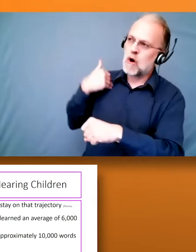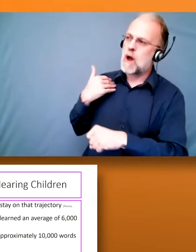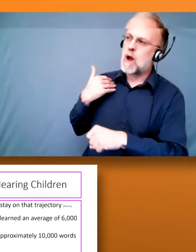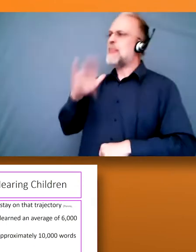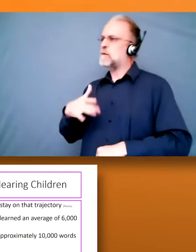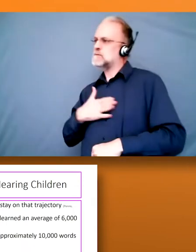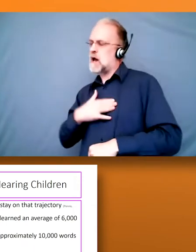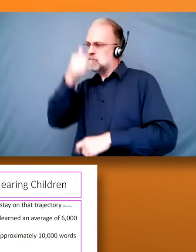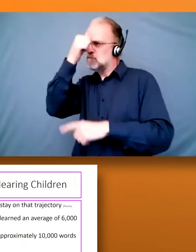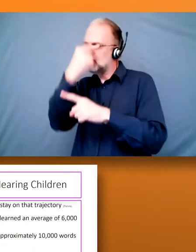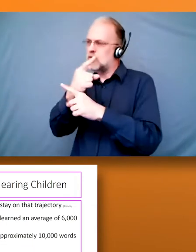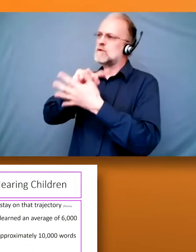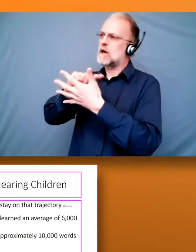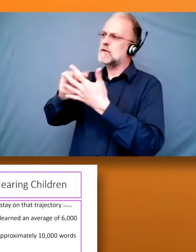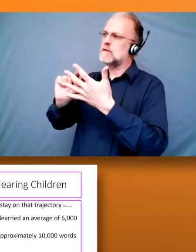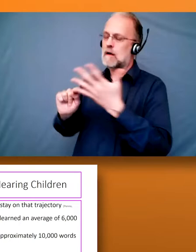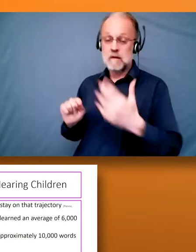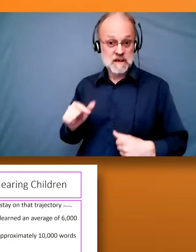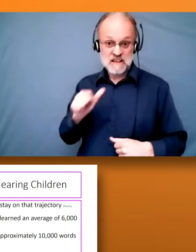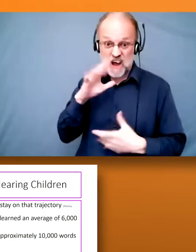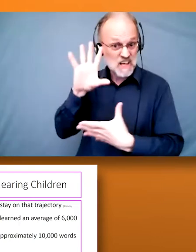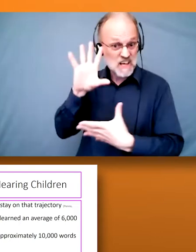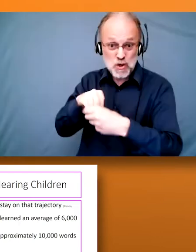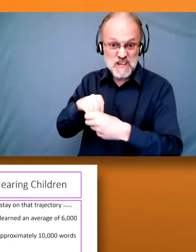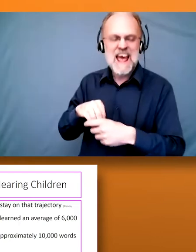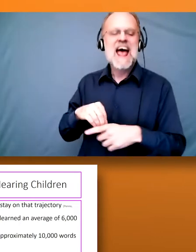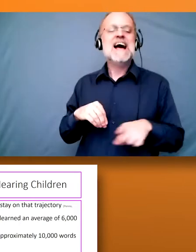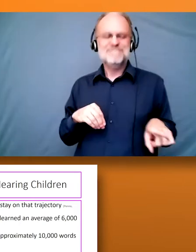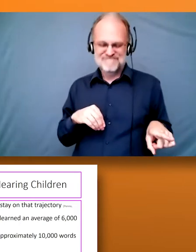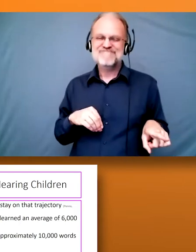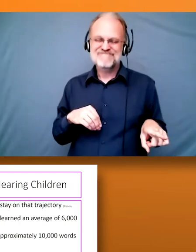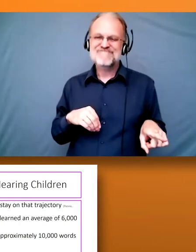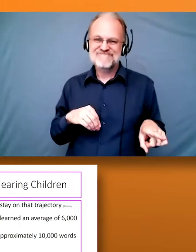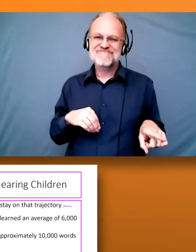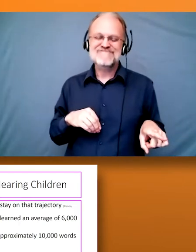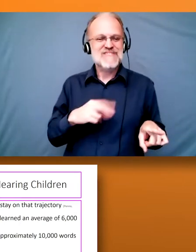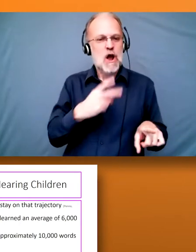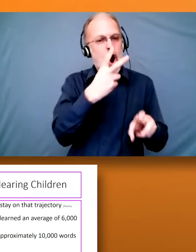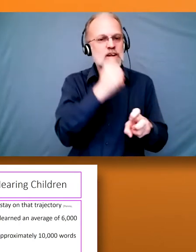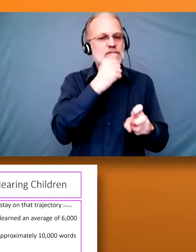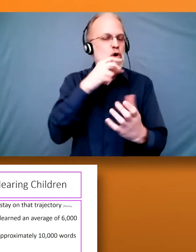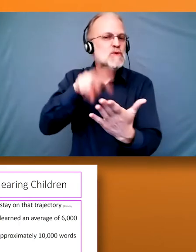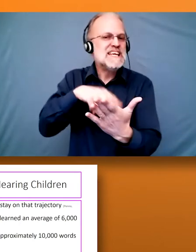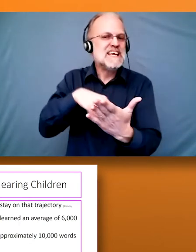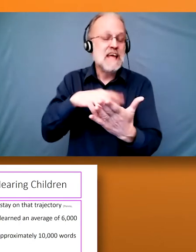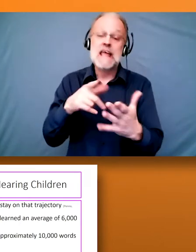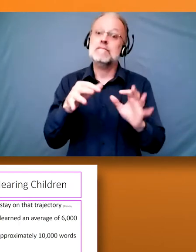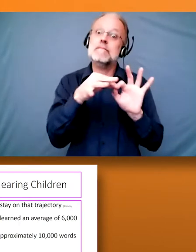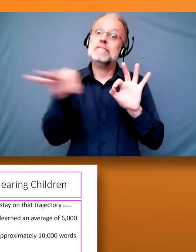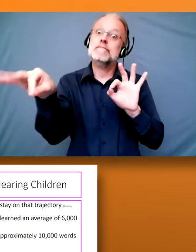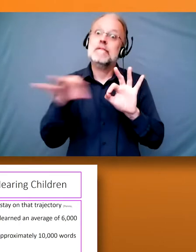that piece is really, really critical to reading outcomes. And it's also a big part of just language in general.